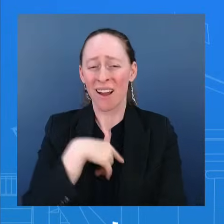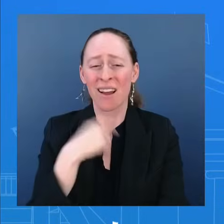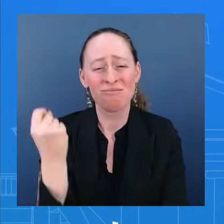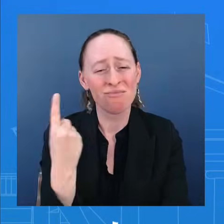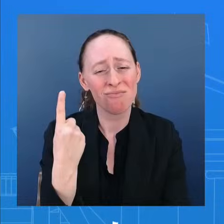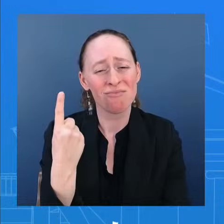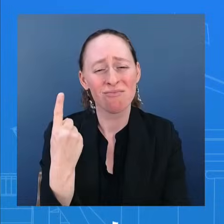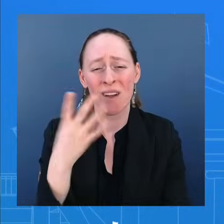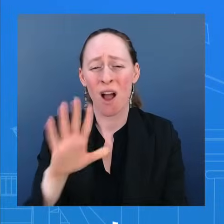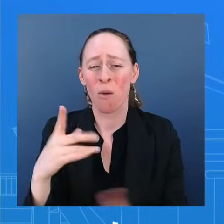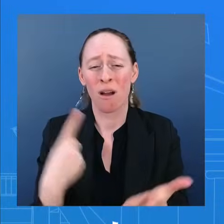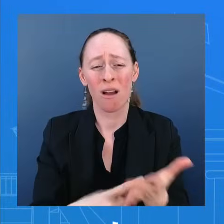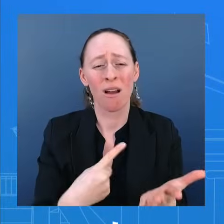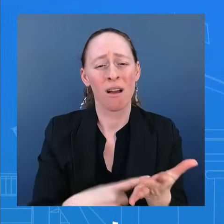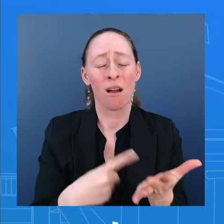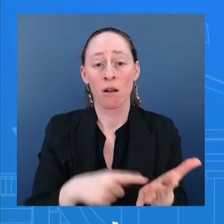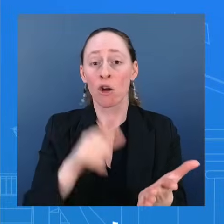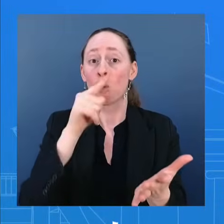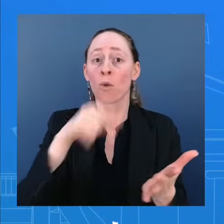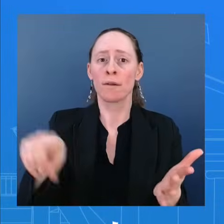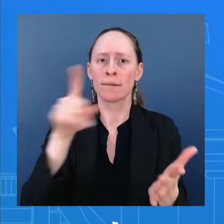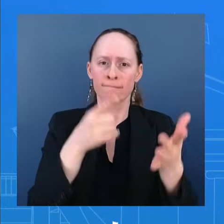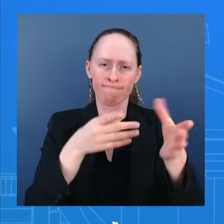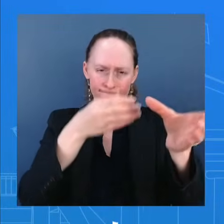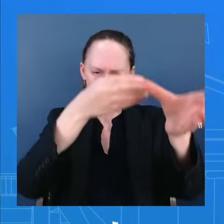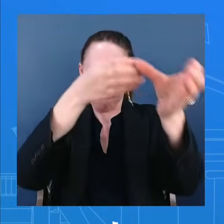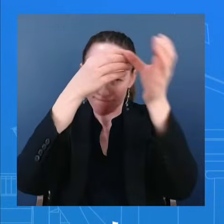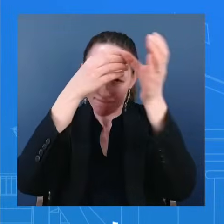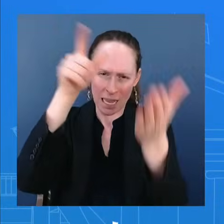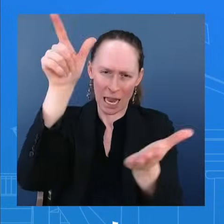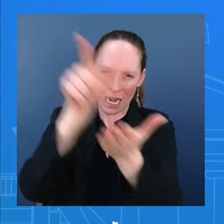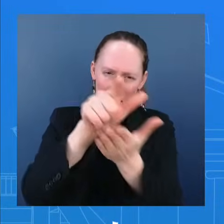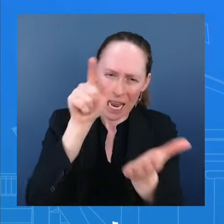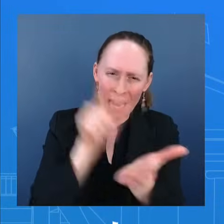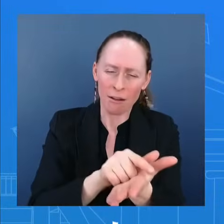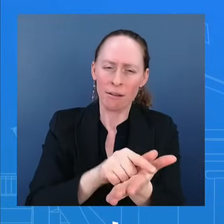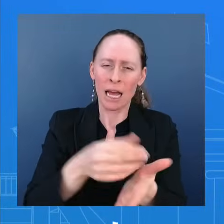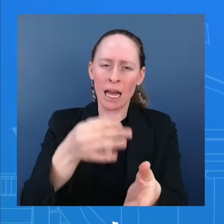specifically an analyst, former U.S. a- -- U.S. attorneys from across the country, who have said --